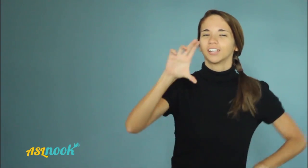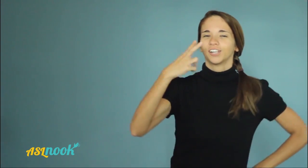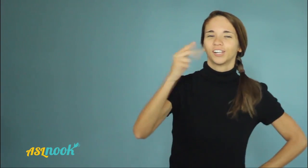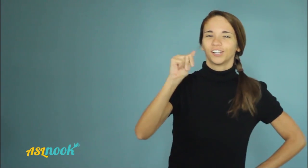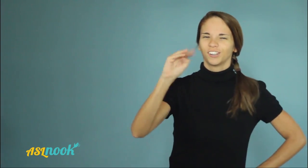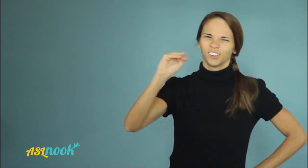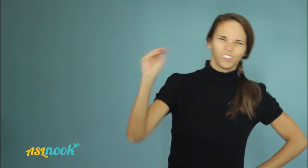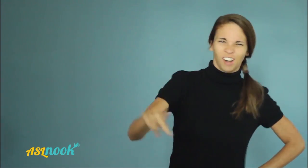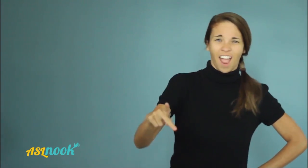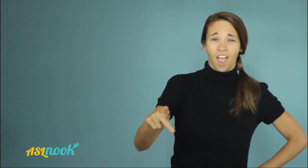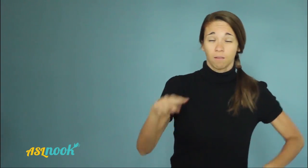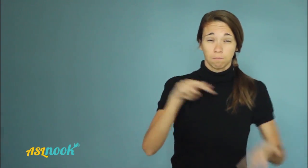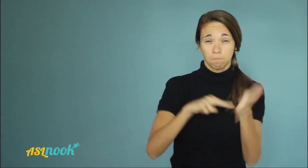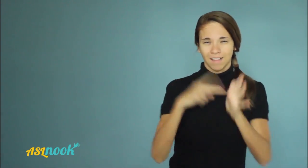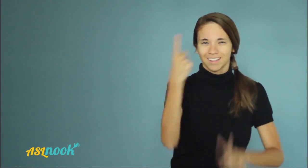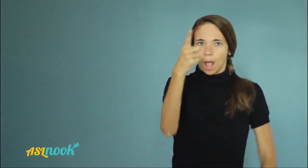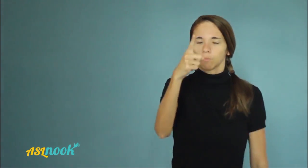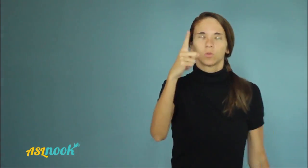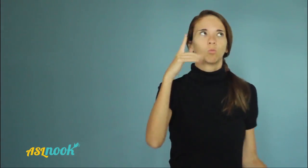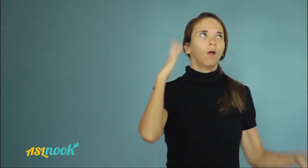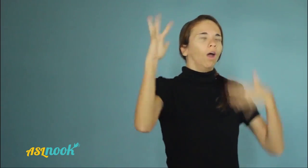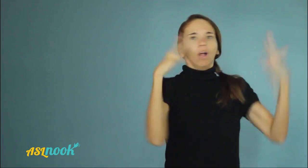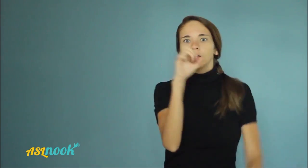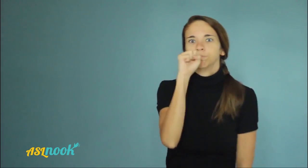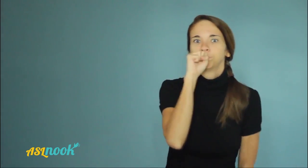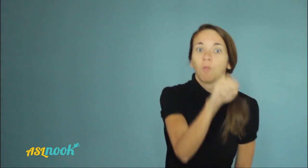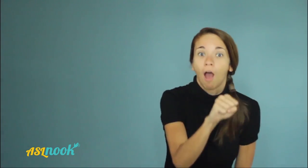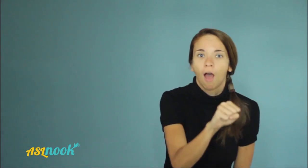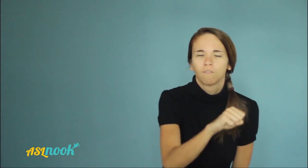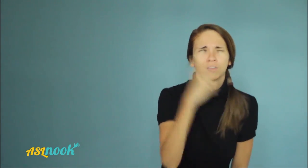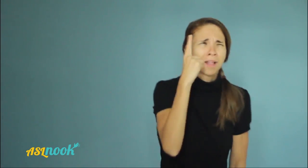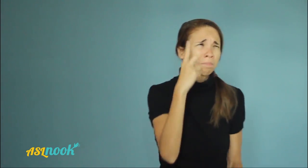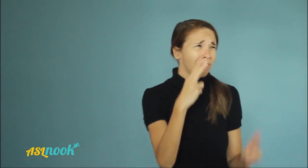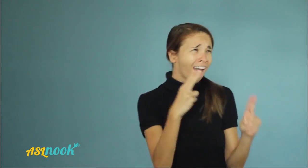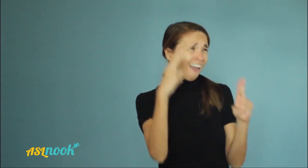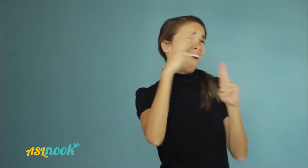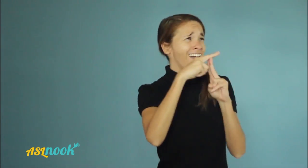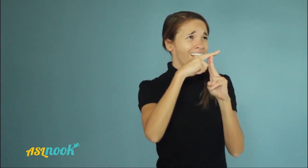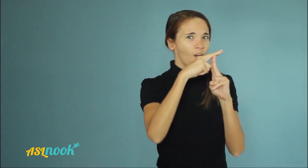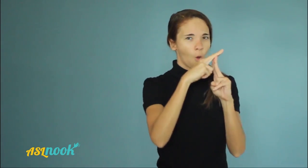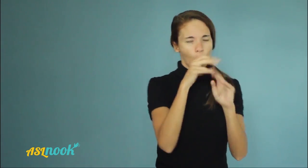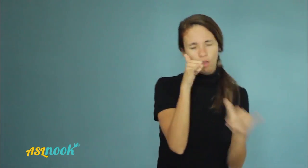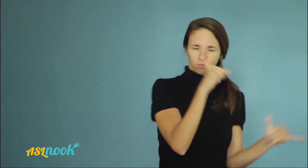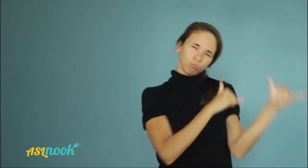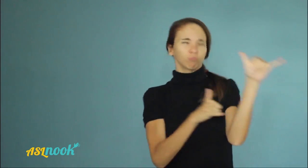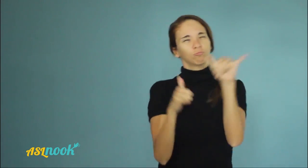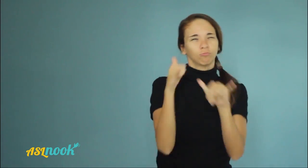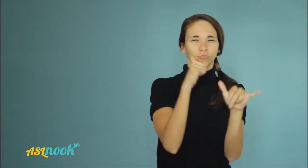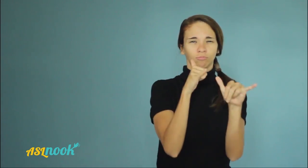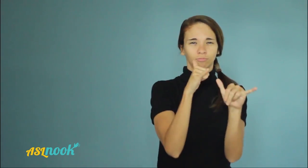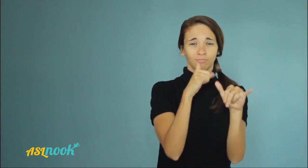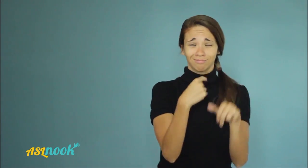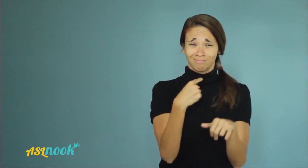when you absolutely love something. Or when something is just top of the line and way cool.